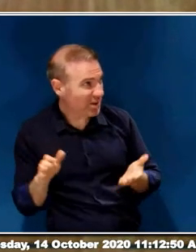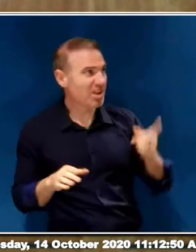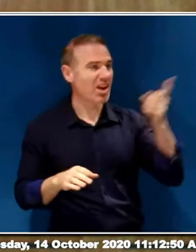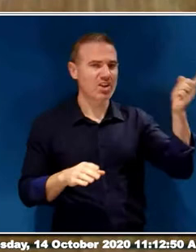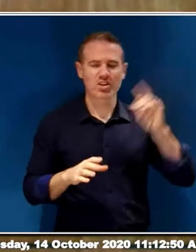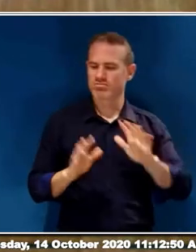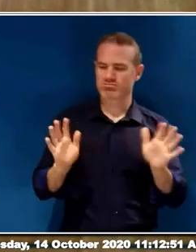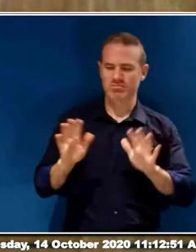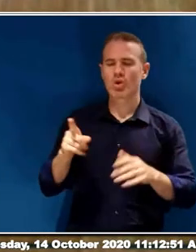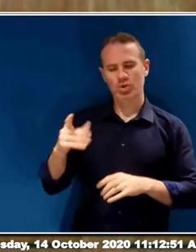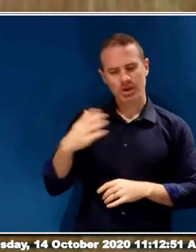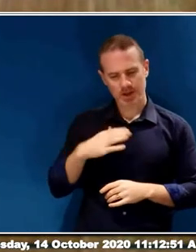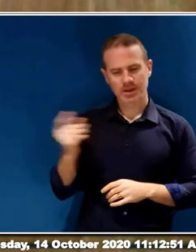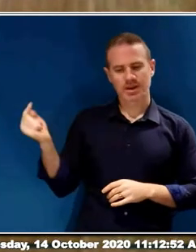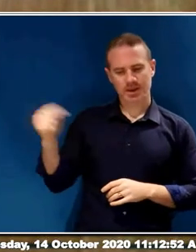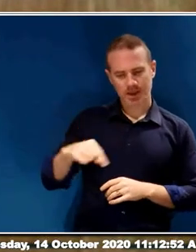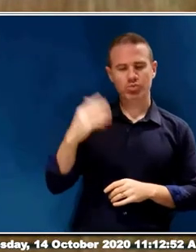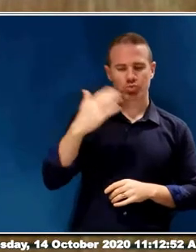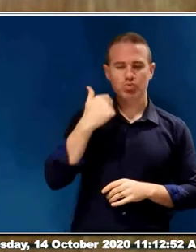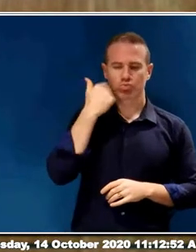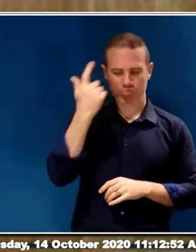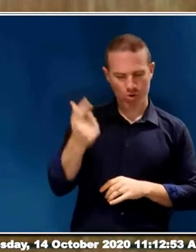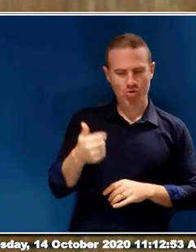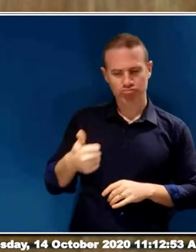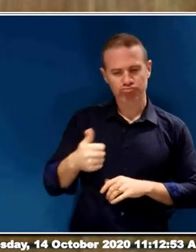And what was the next step, what happened then?